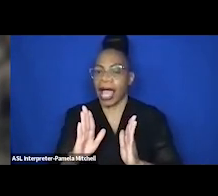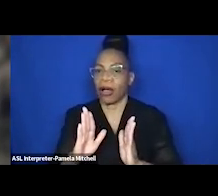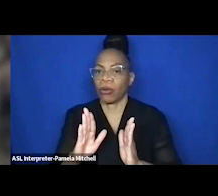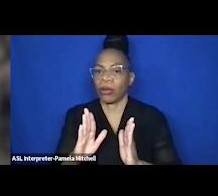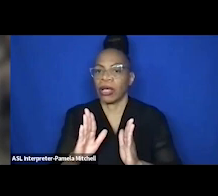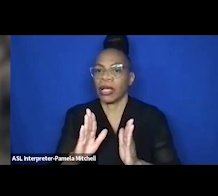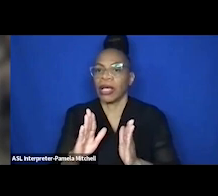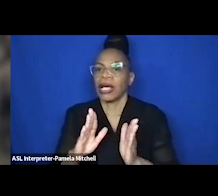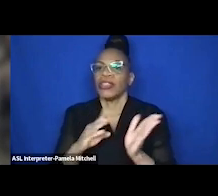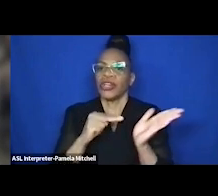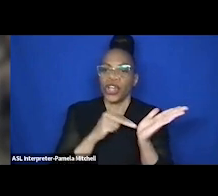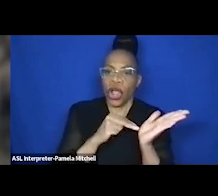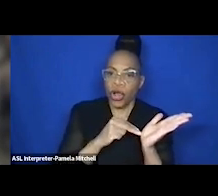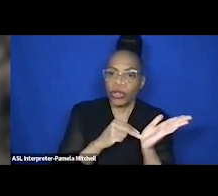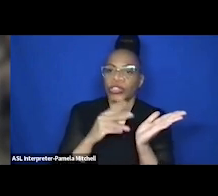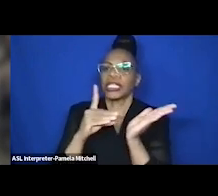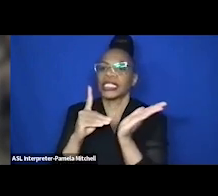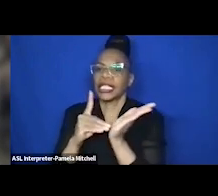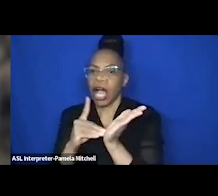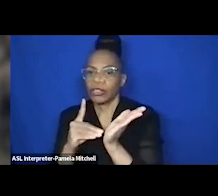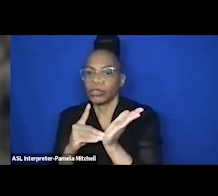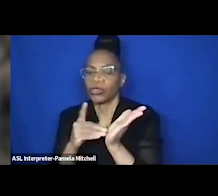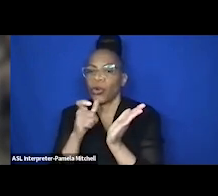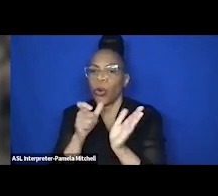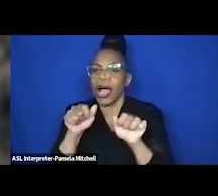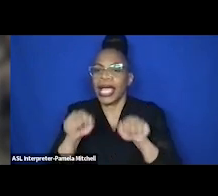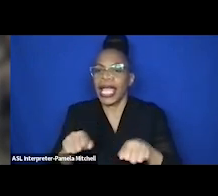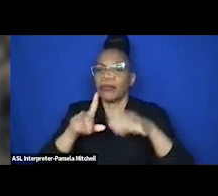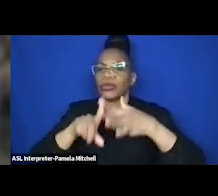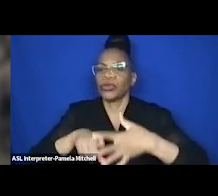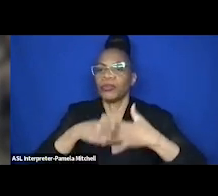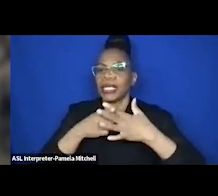nurse practitioners, and doctors to be able to start establishing medical history,